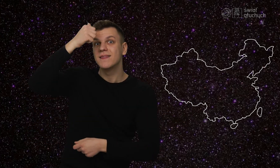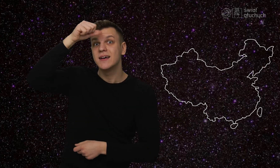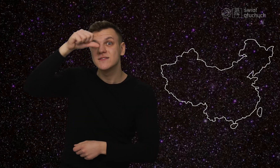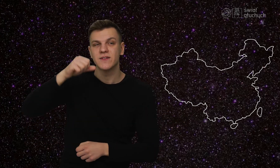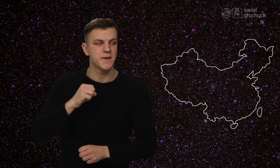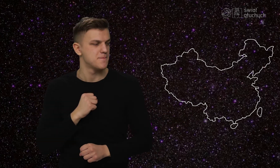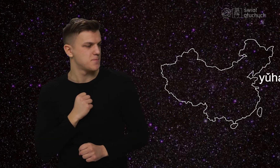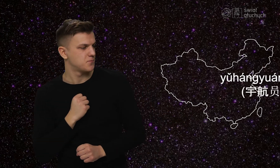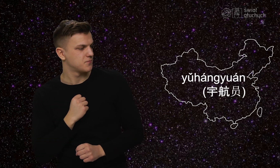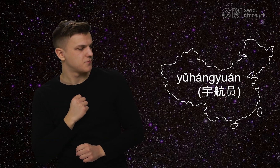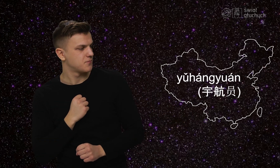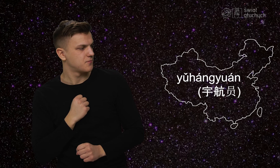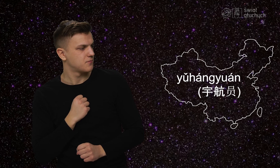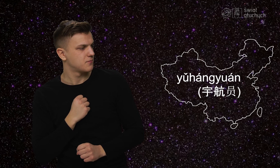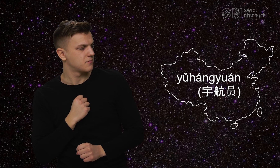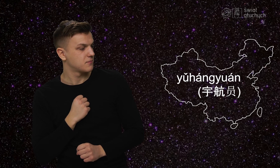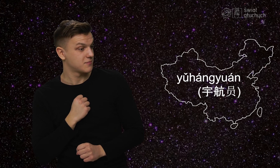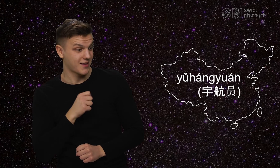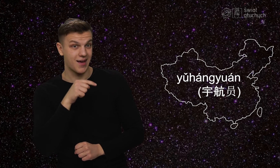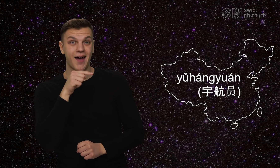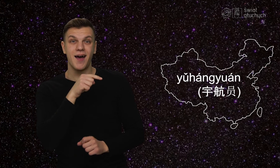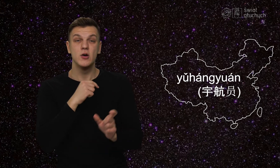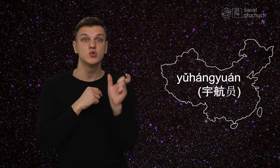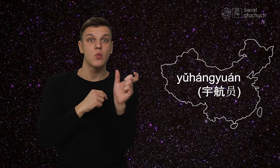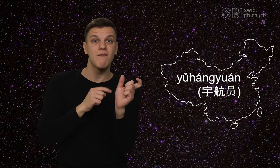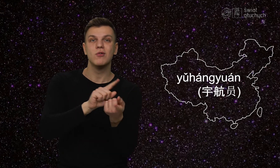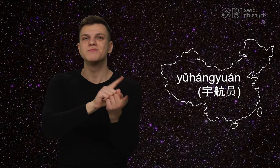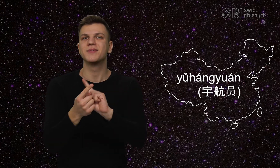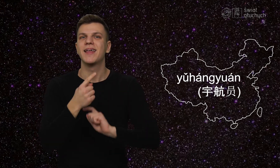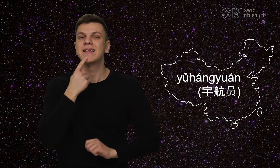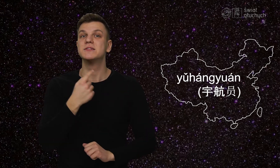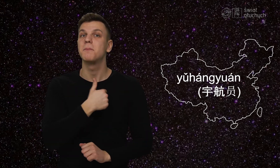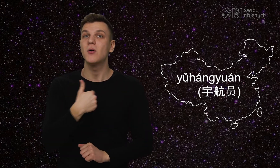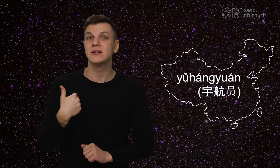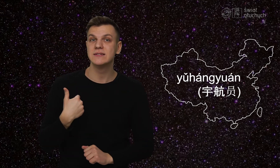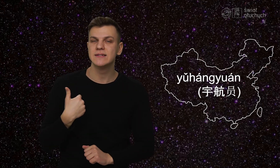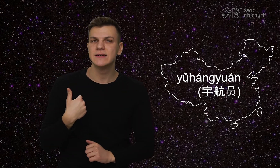the term you see on the screen, and which we can translate as